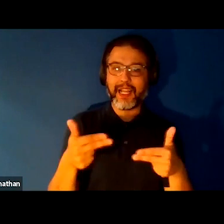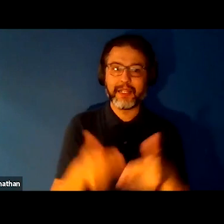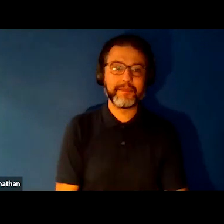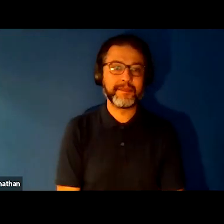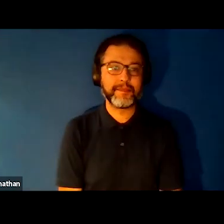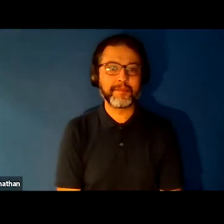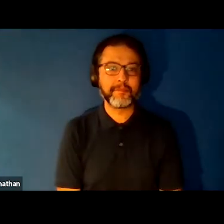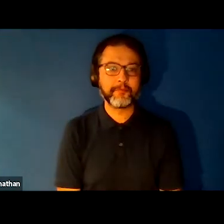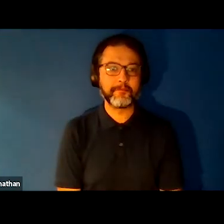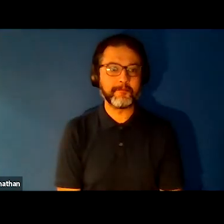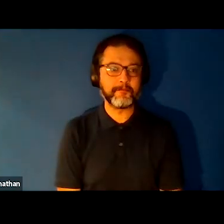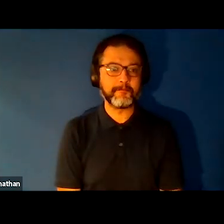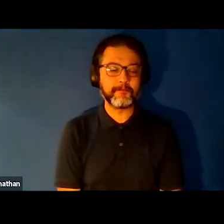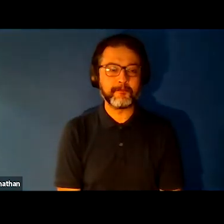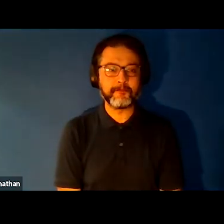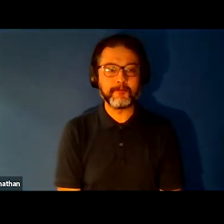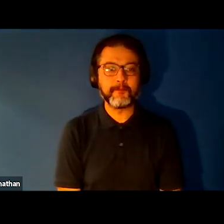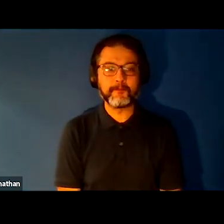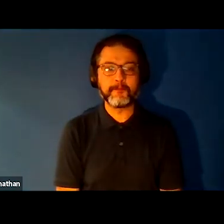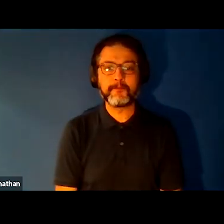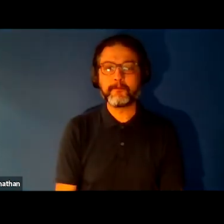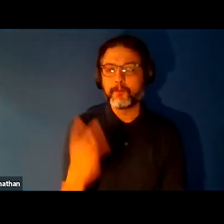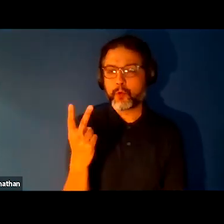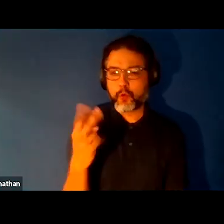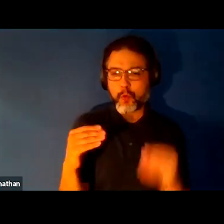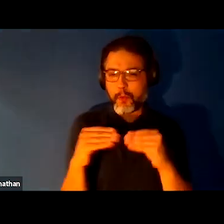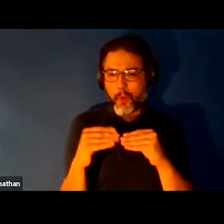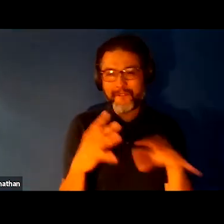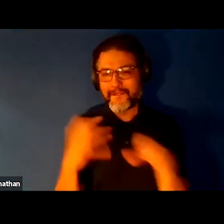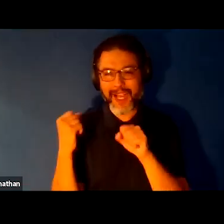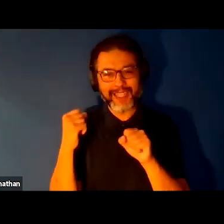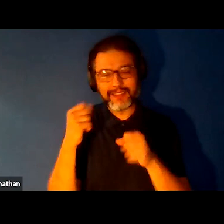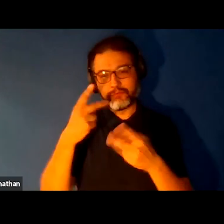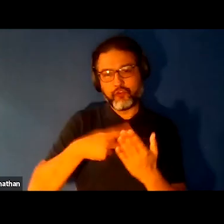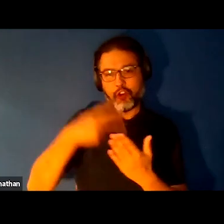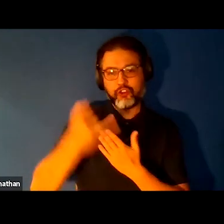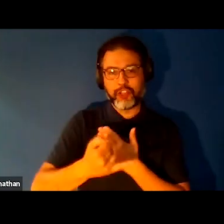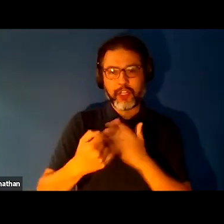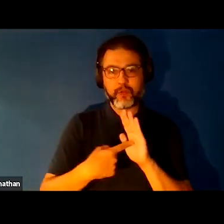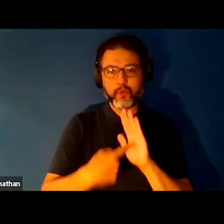Two more quick images of projects.